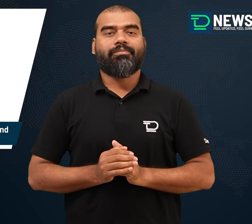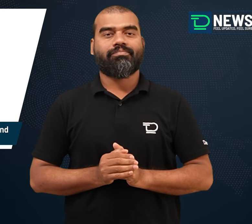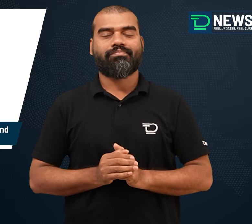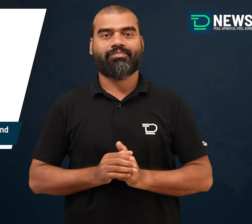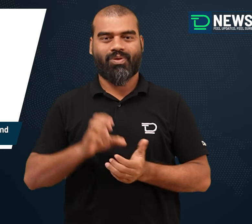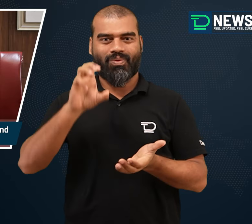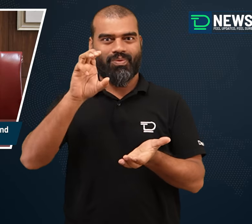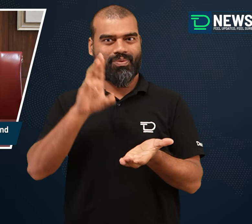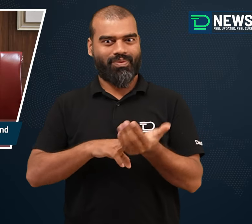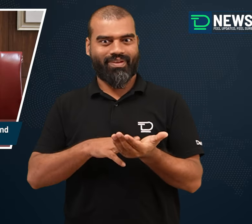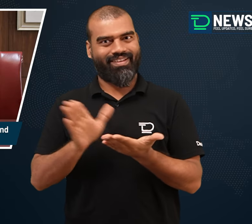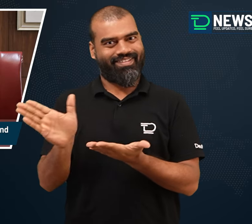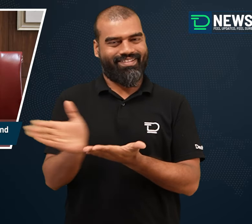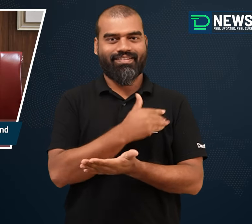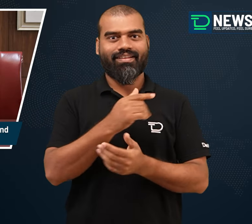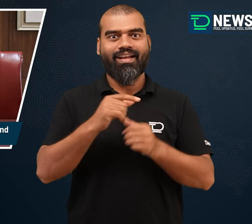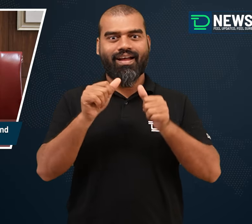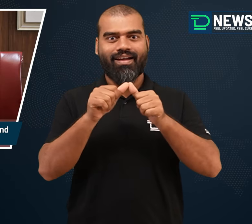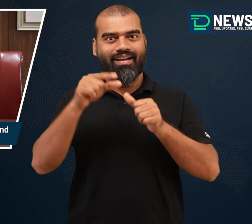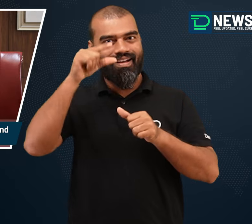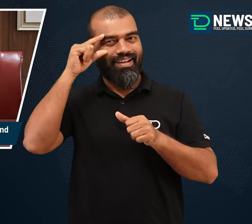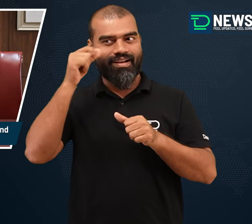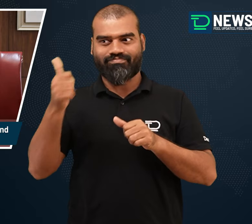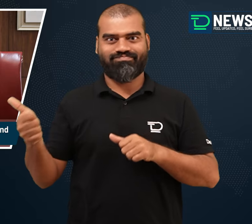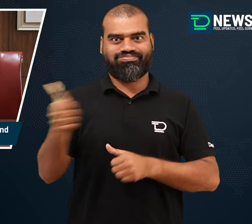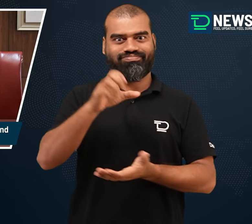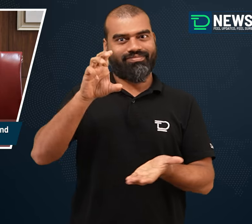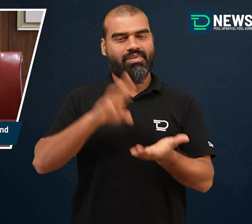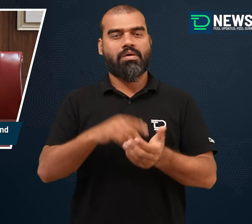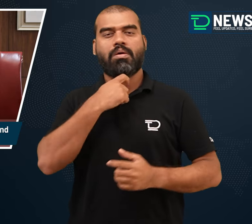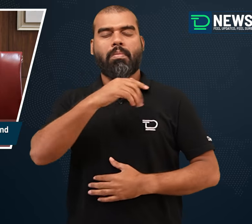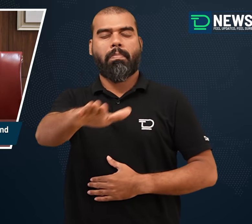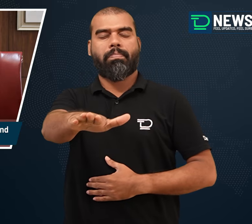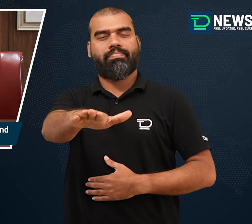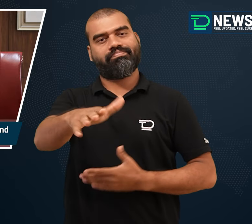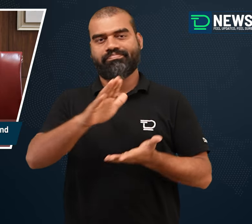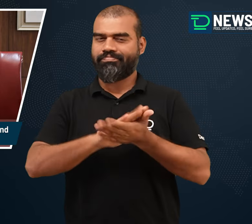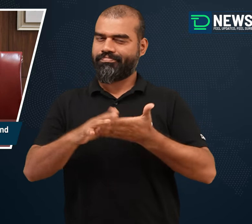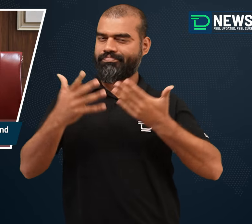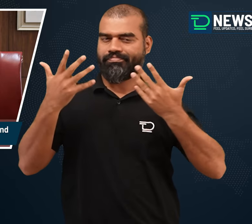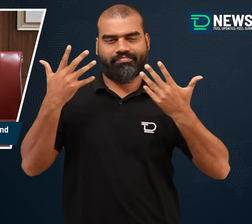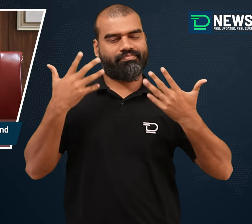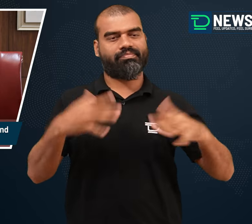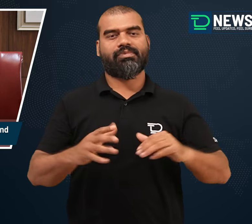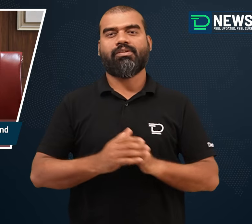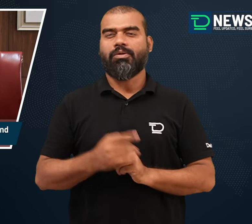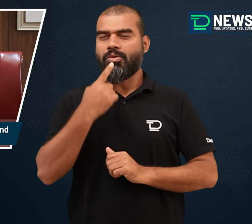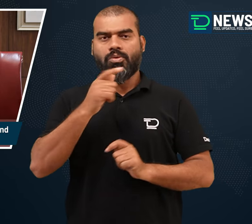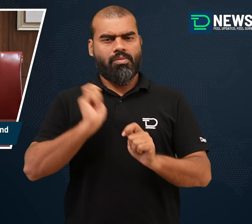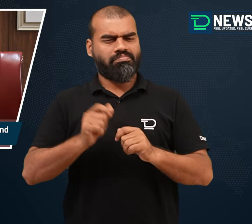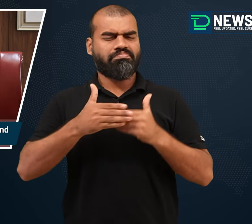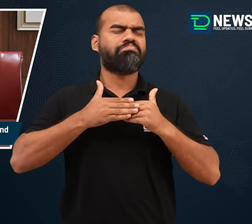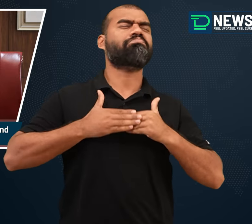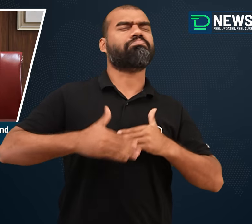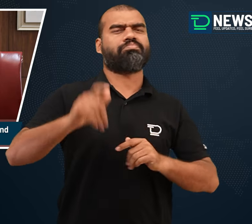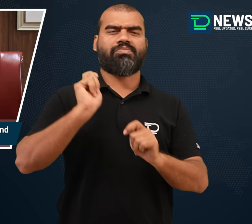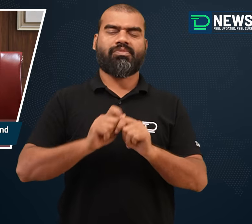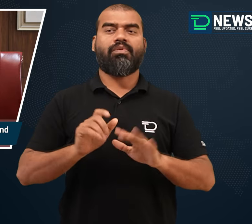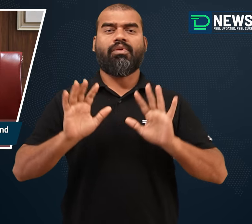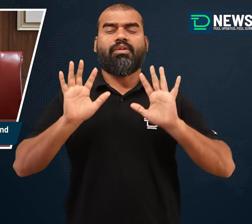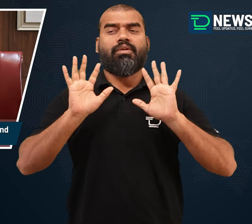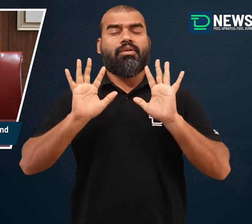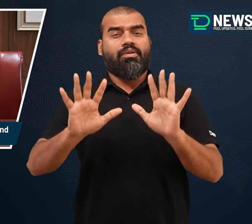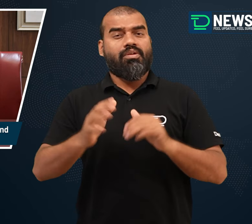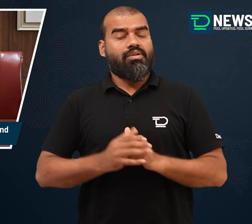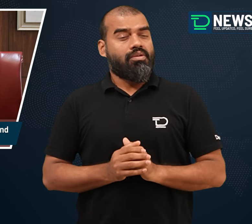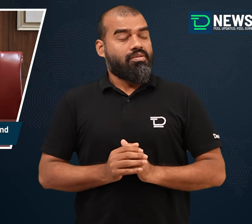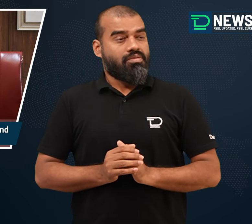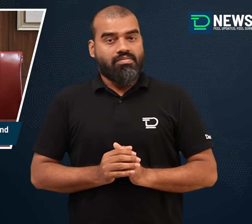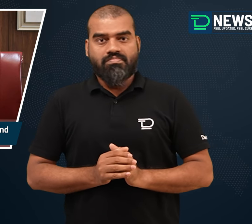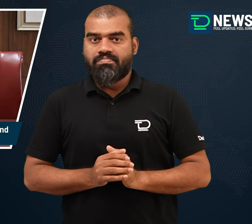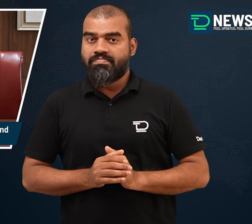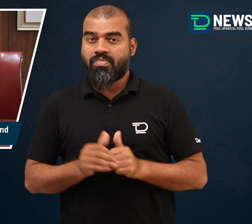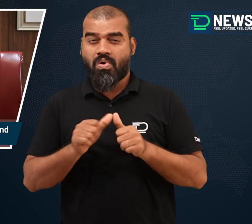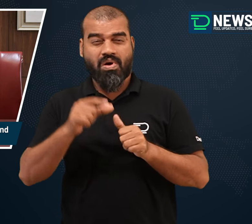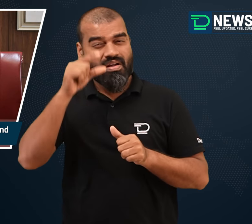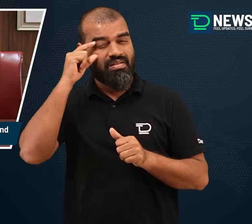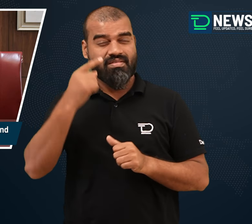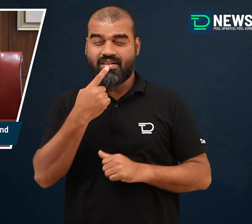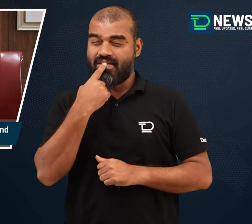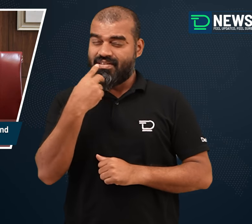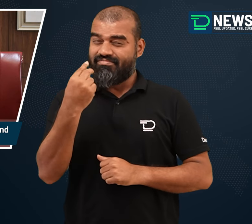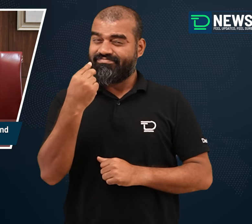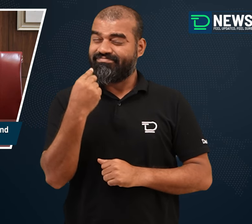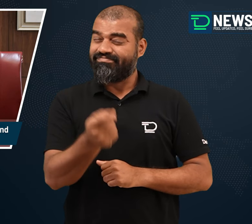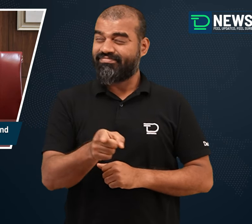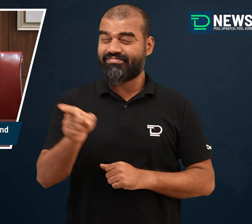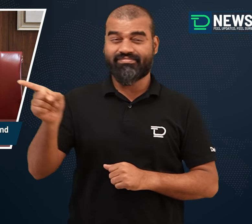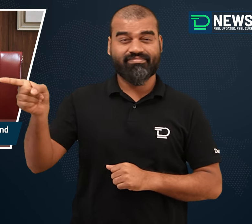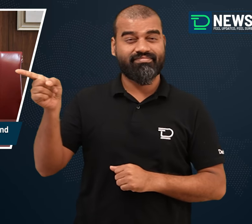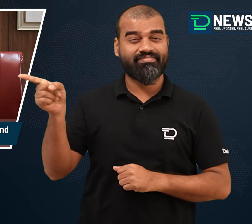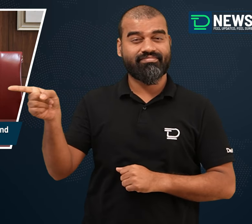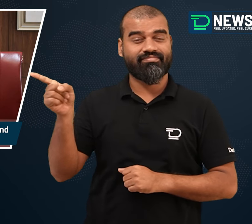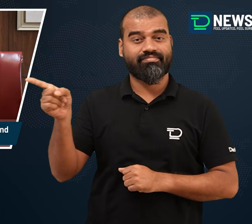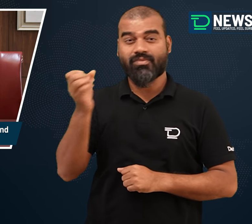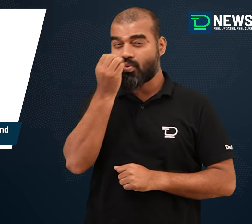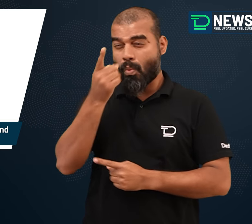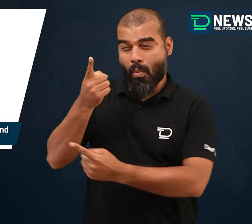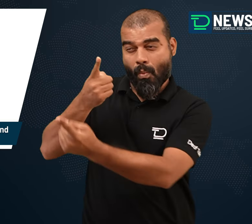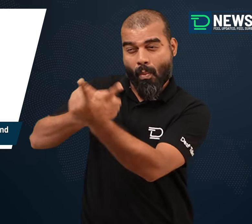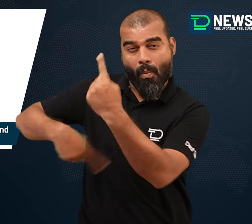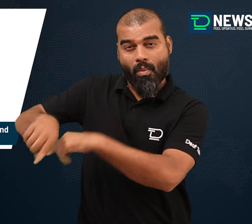After taking oath as the new Delhi Chief Minister, Atishi Marlena came out with severe criticism against the BJP.